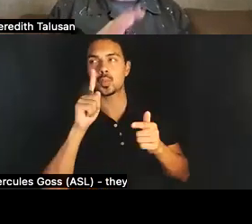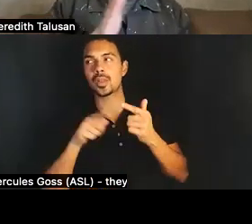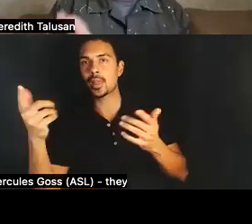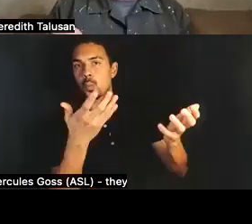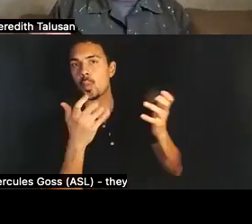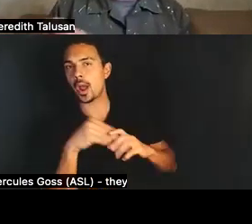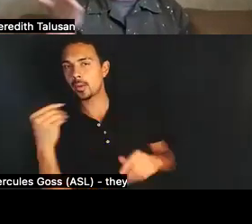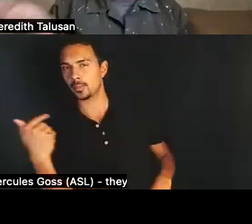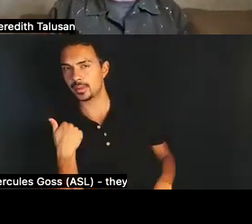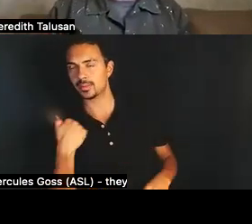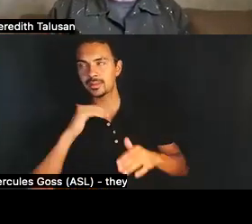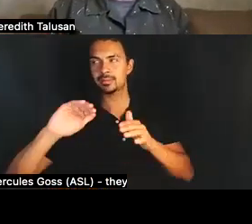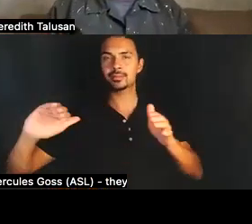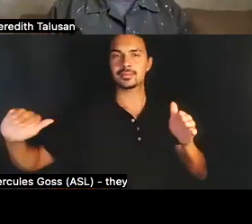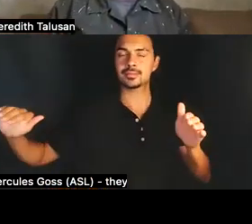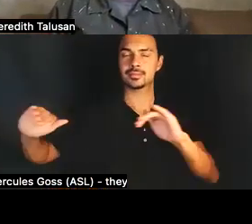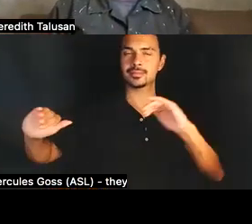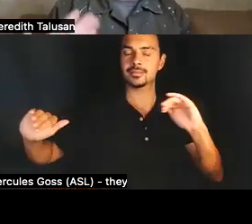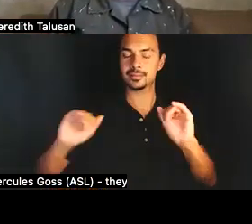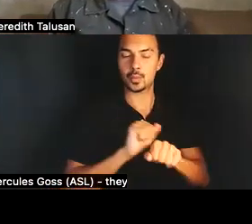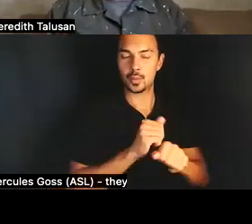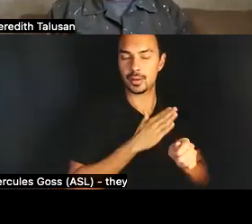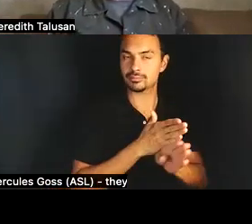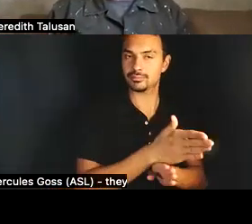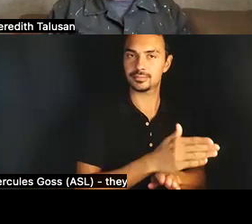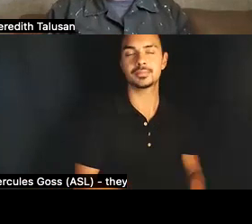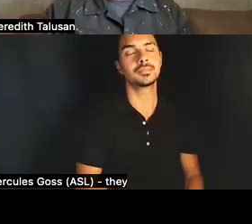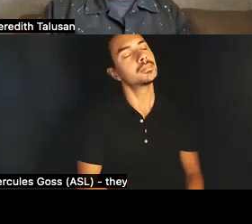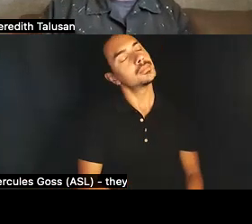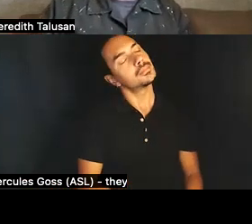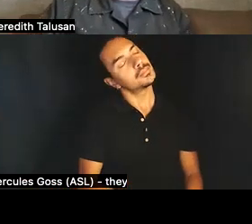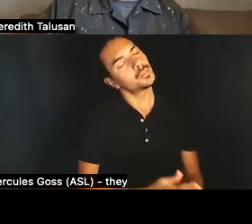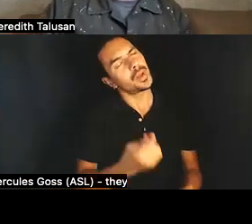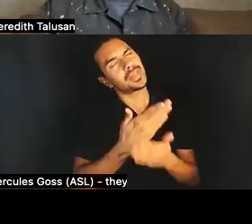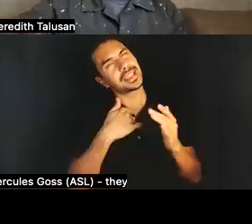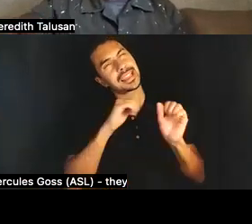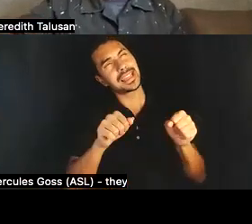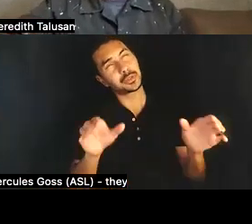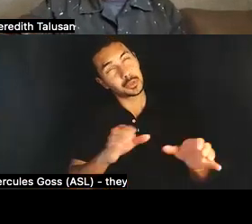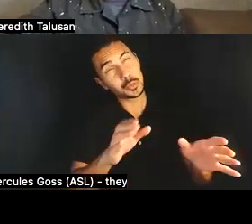relationship to social media. Other than what the social media wants out of me! And a really concrete